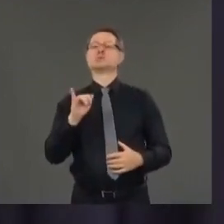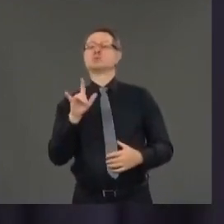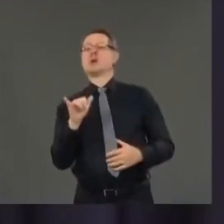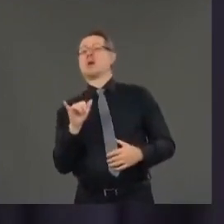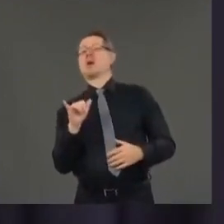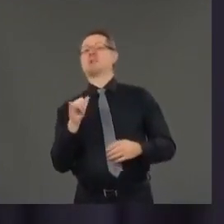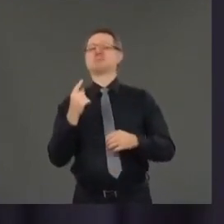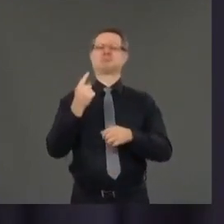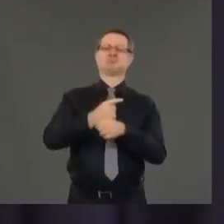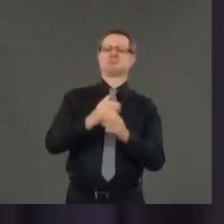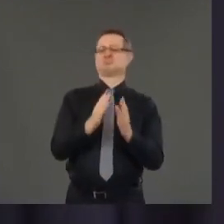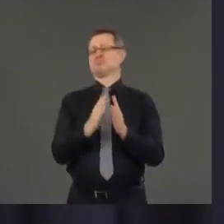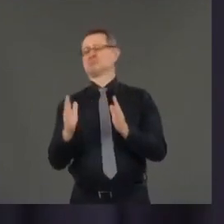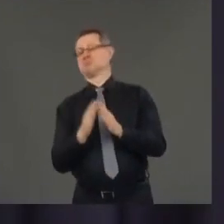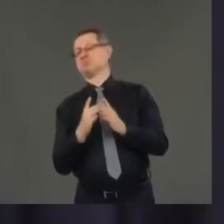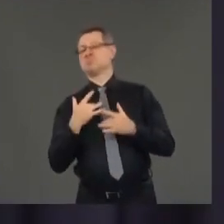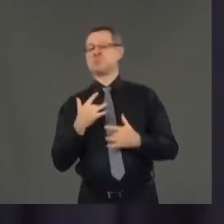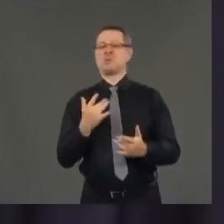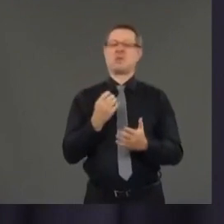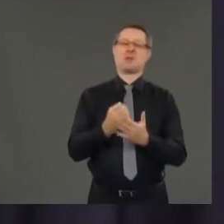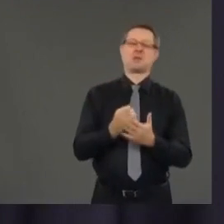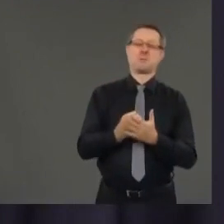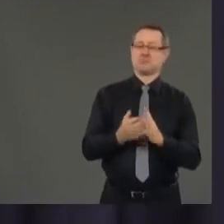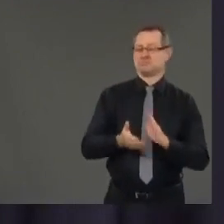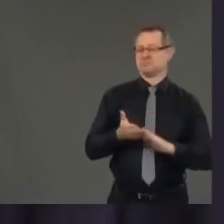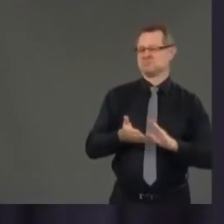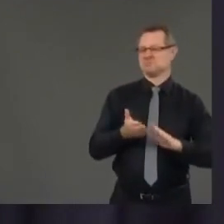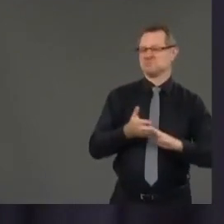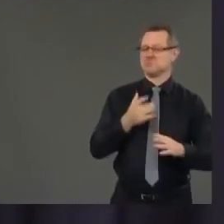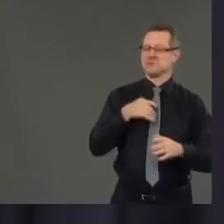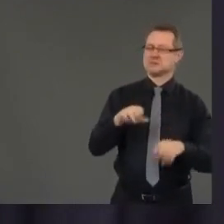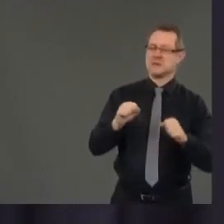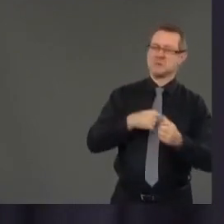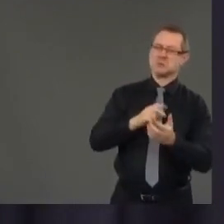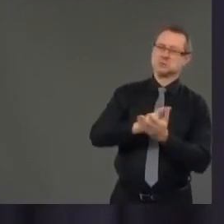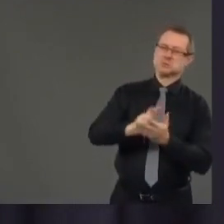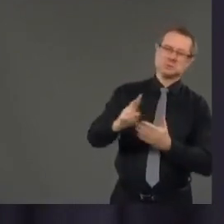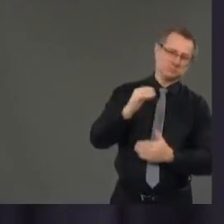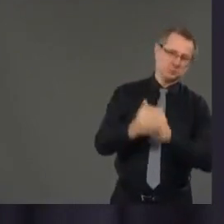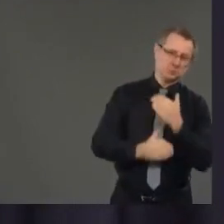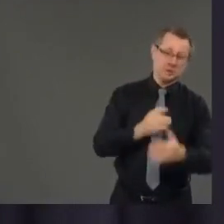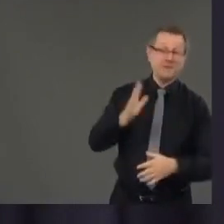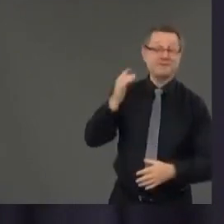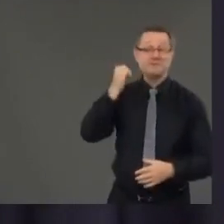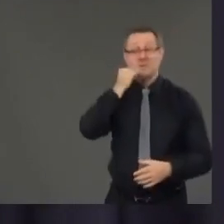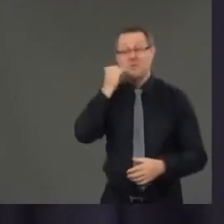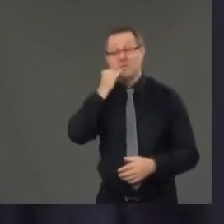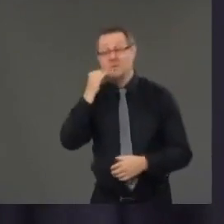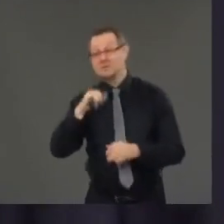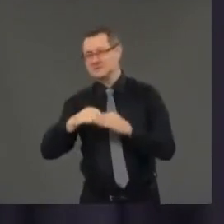WITHIN THE THREE WEEKS THAT ON A SUNNY DAY IN JULY WHEN THE ECONOMY IS HUMMING WOULD TAKE TO